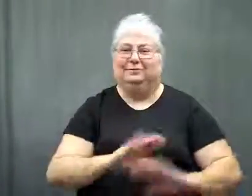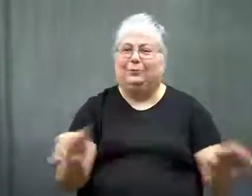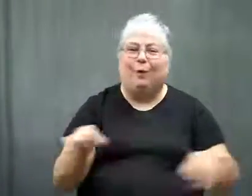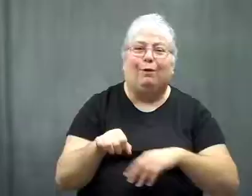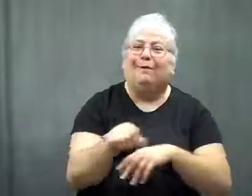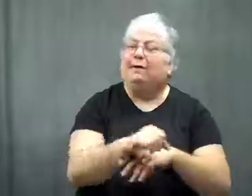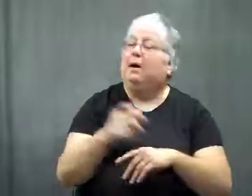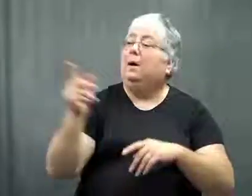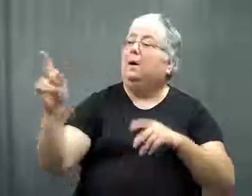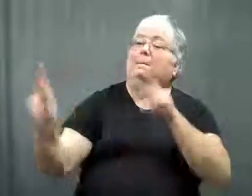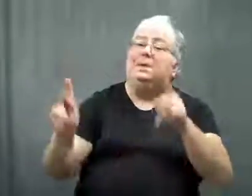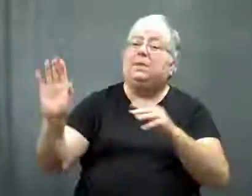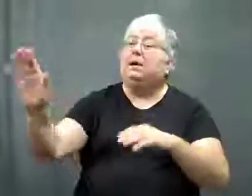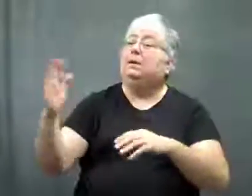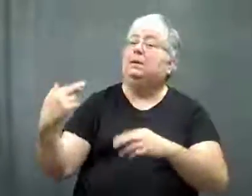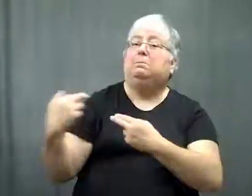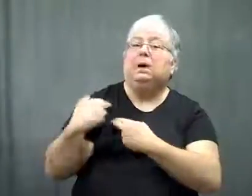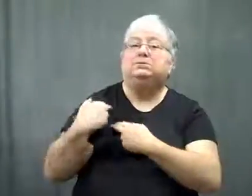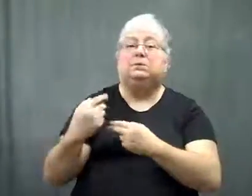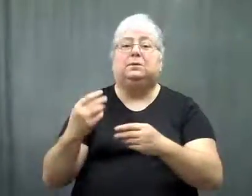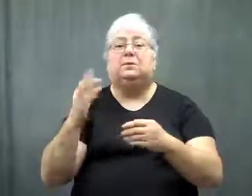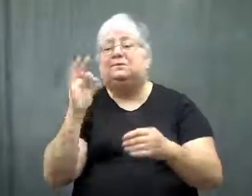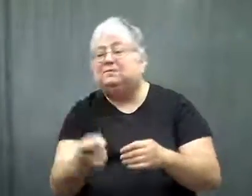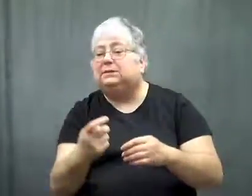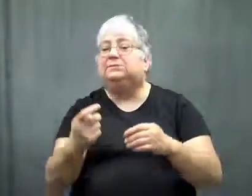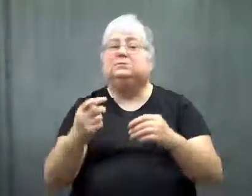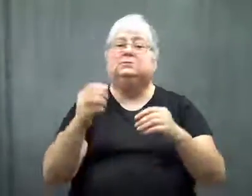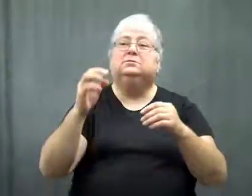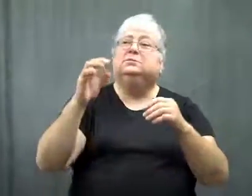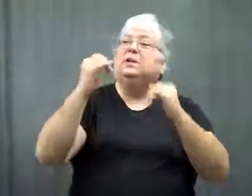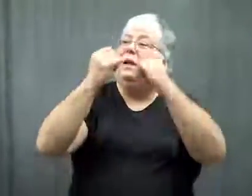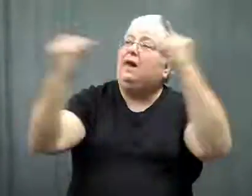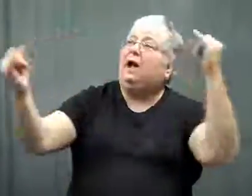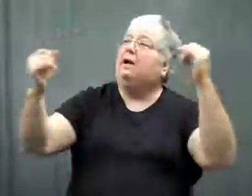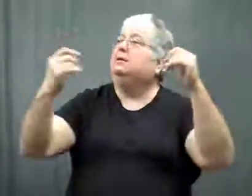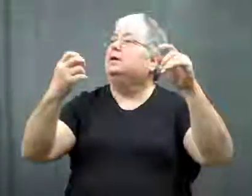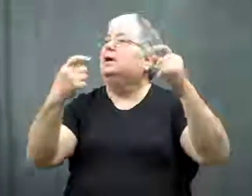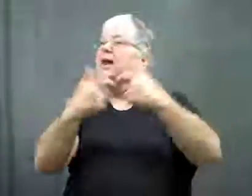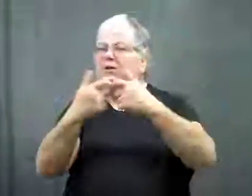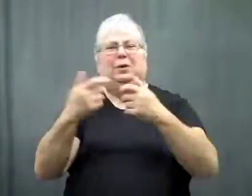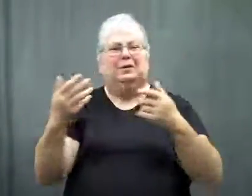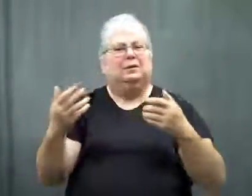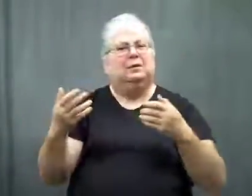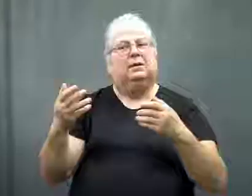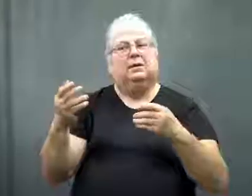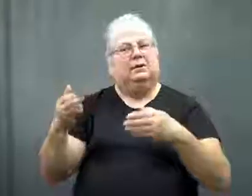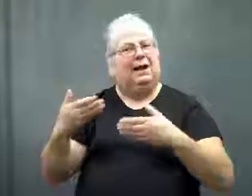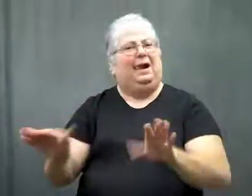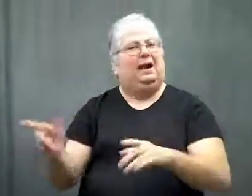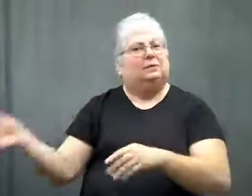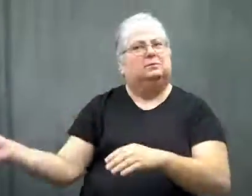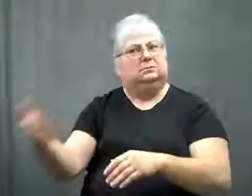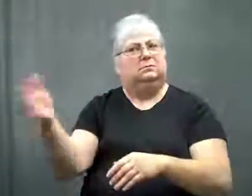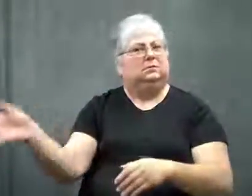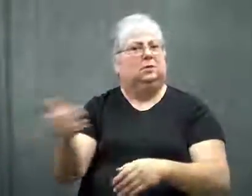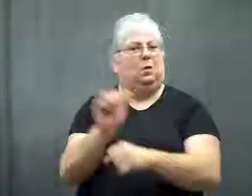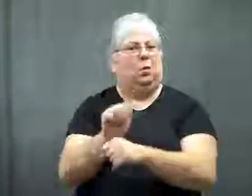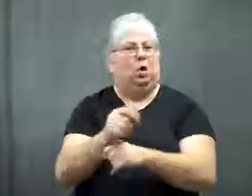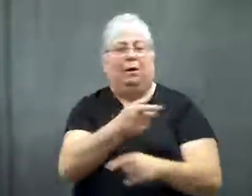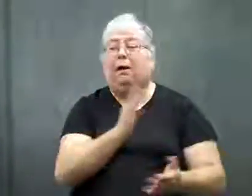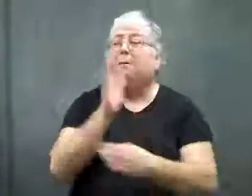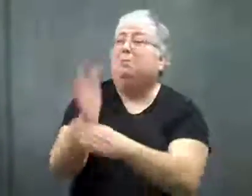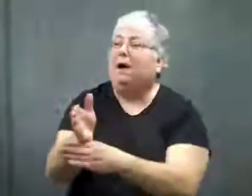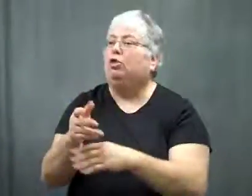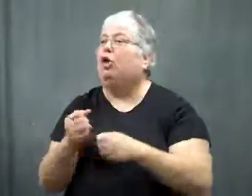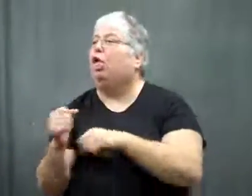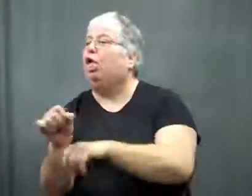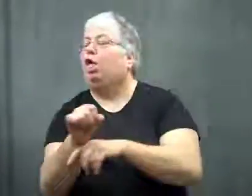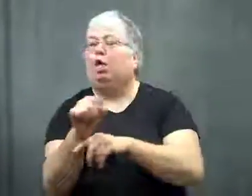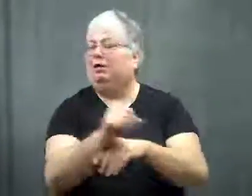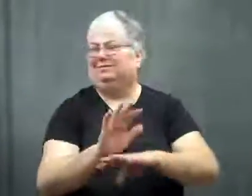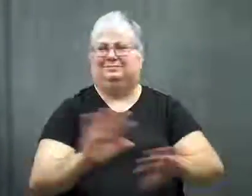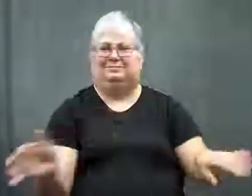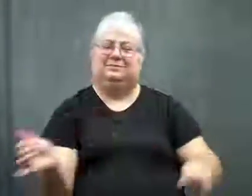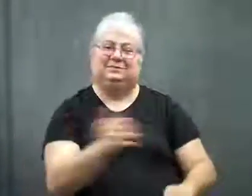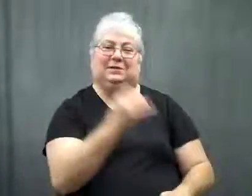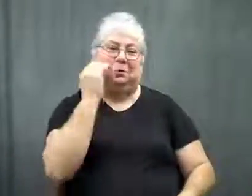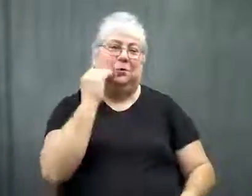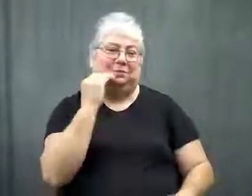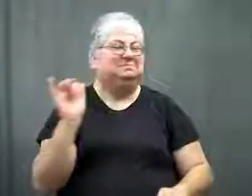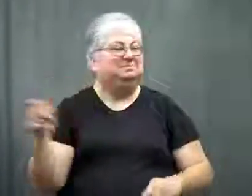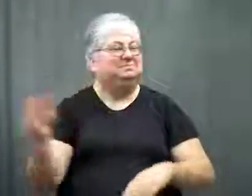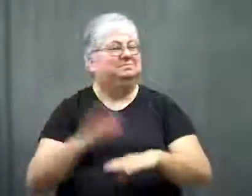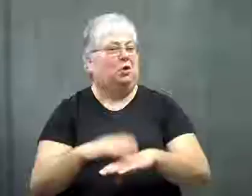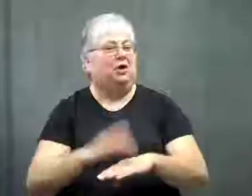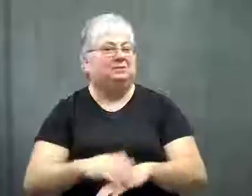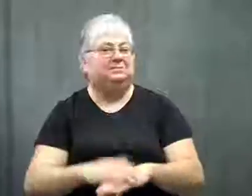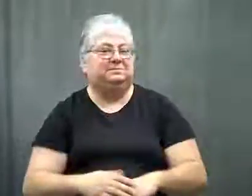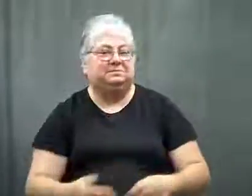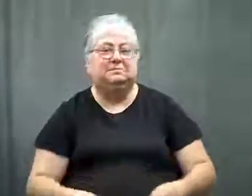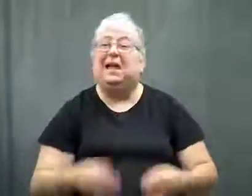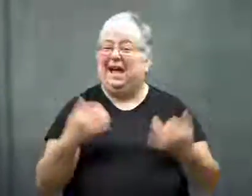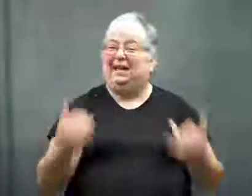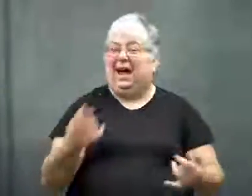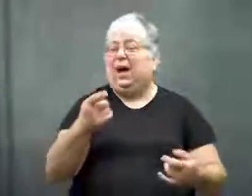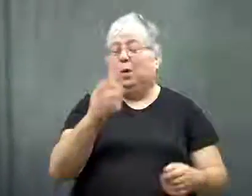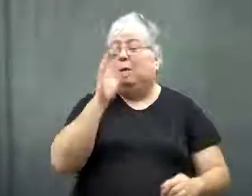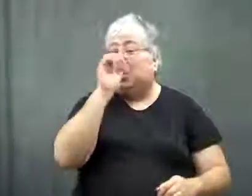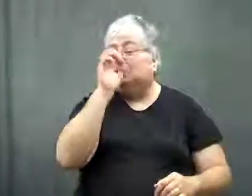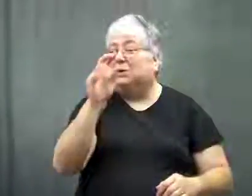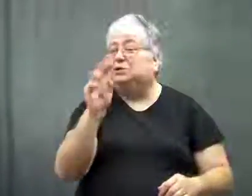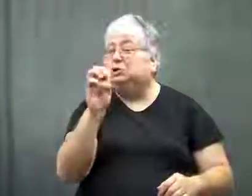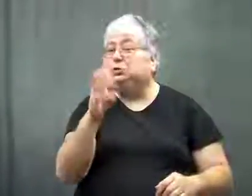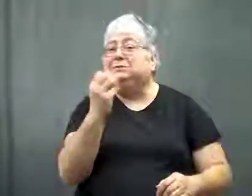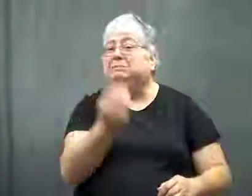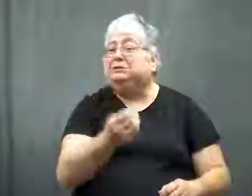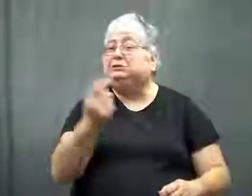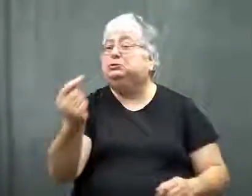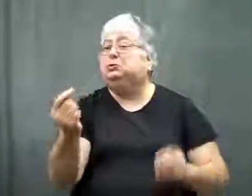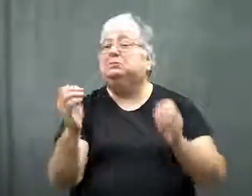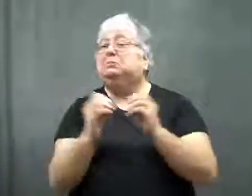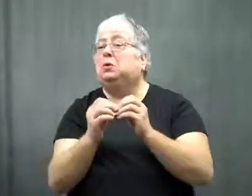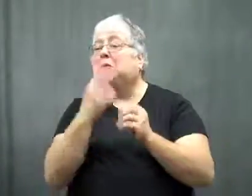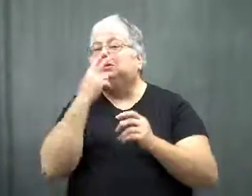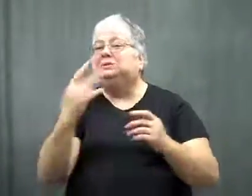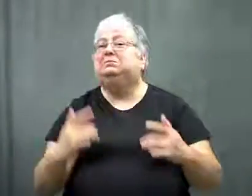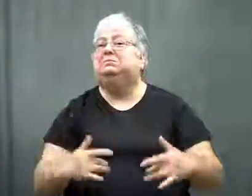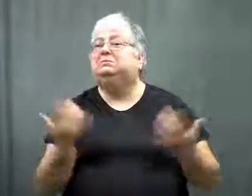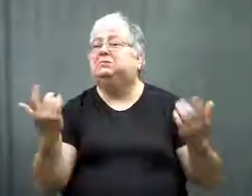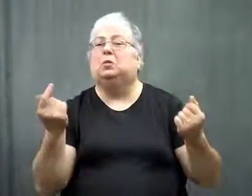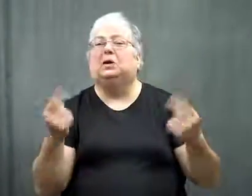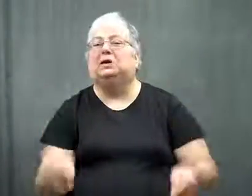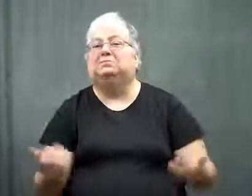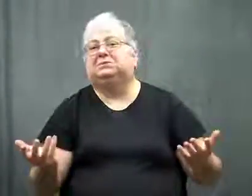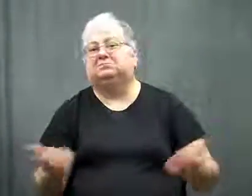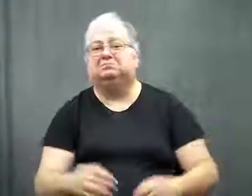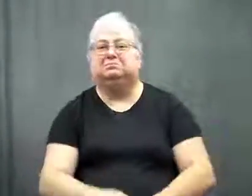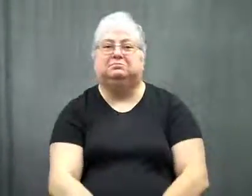He didn't want interference with power crews and others working to repair the damage.